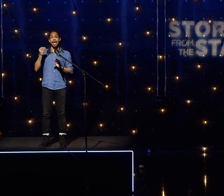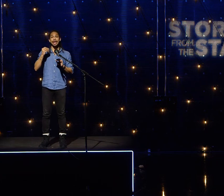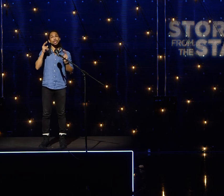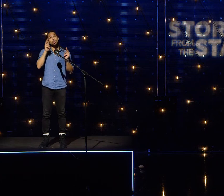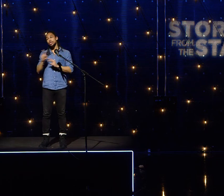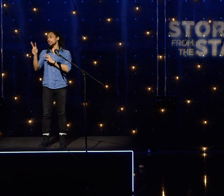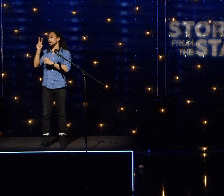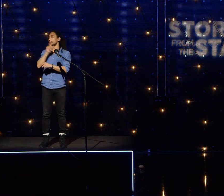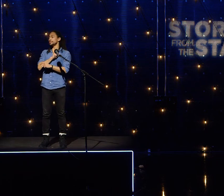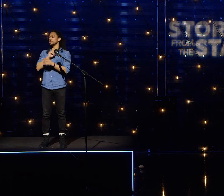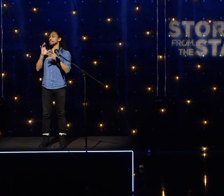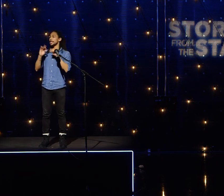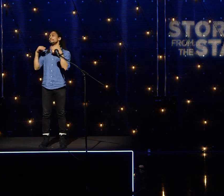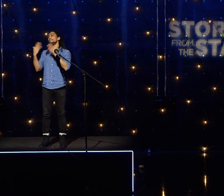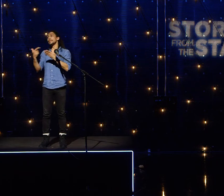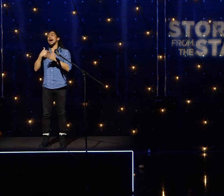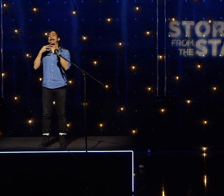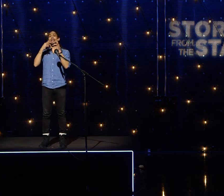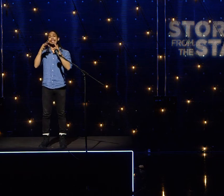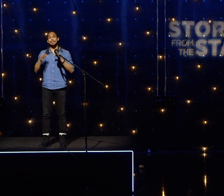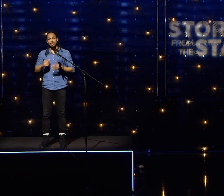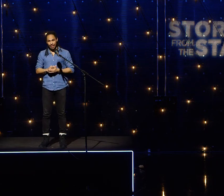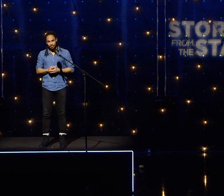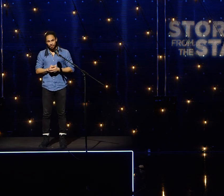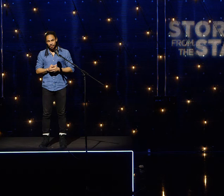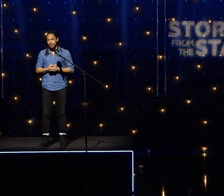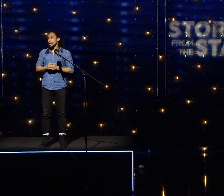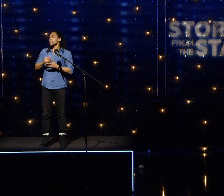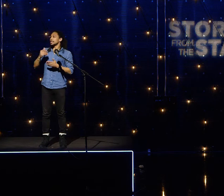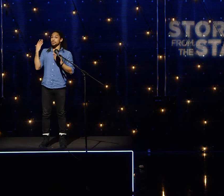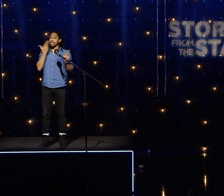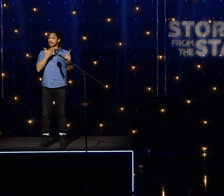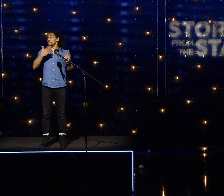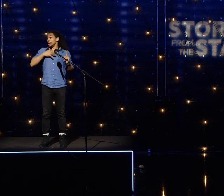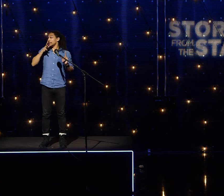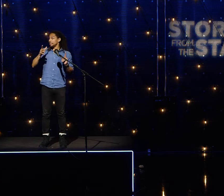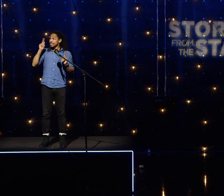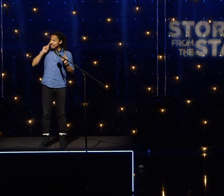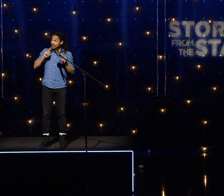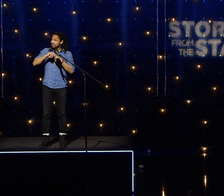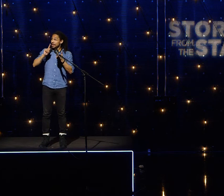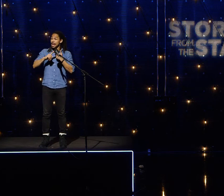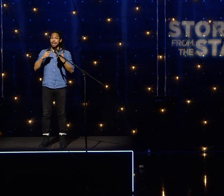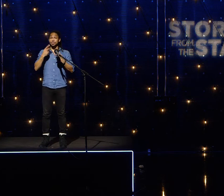and look to the officer and say, "I can explain. "You see, my grandma's deaf